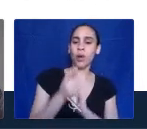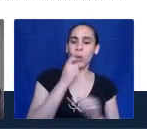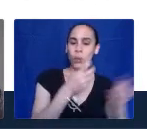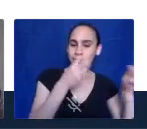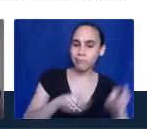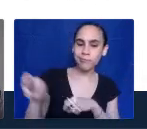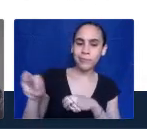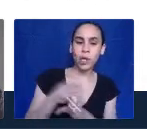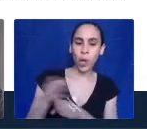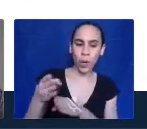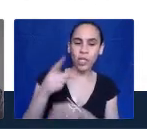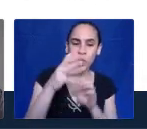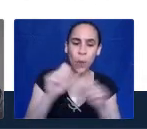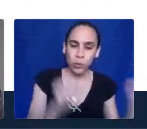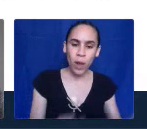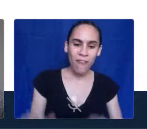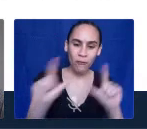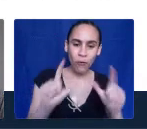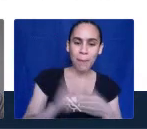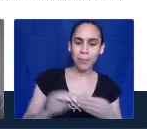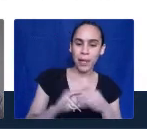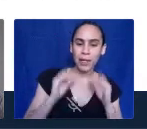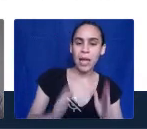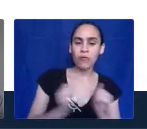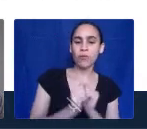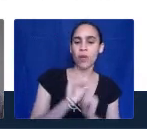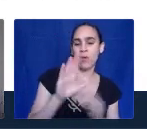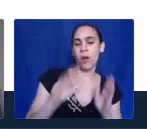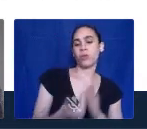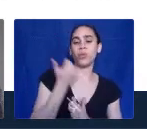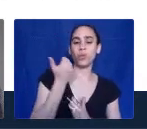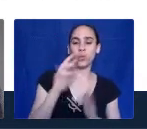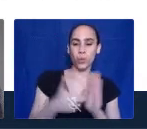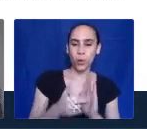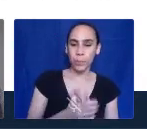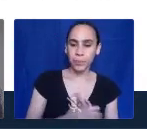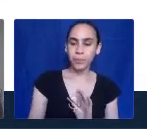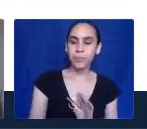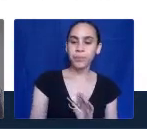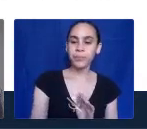basically and for as part of your new role all right um valeria has a new question i'm not active